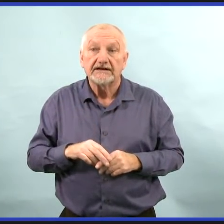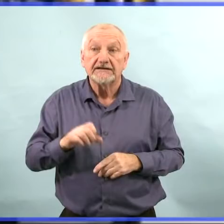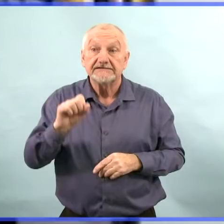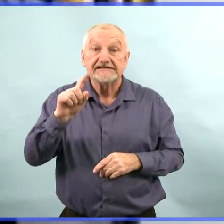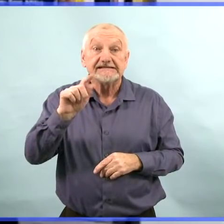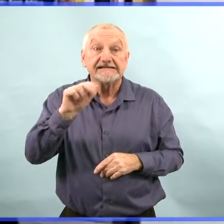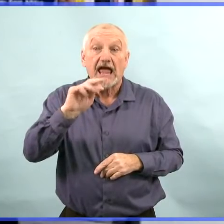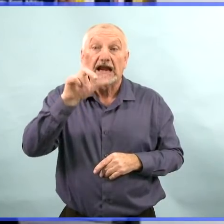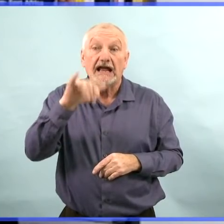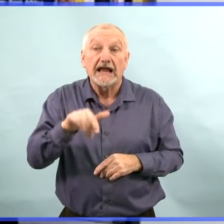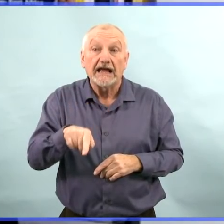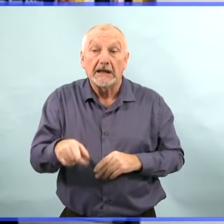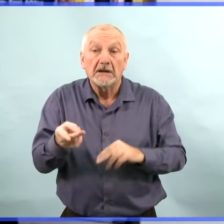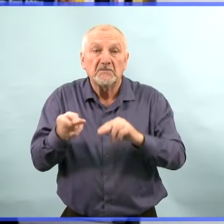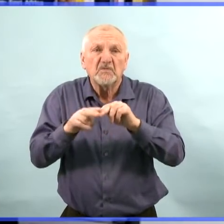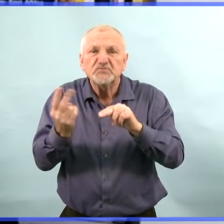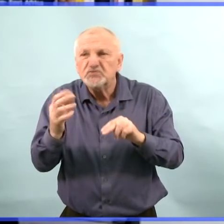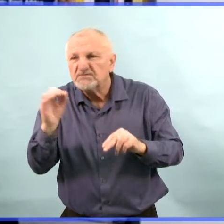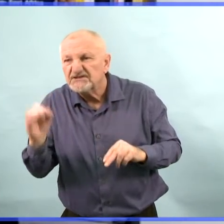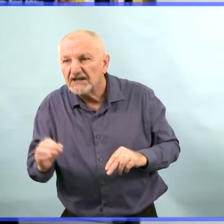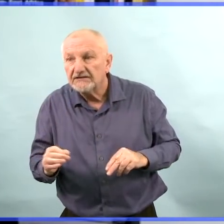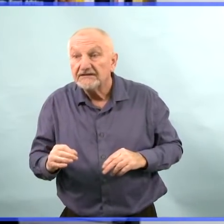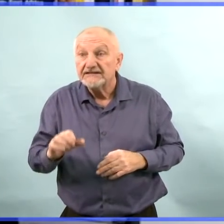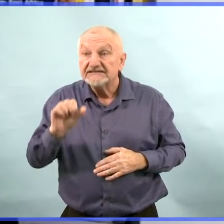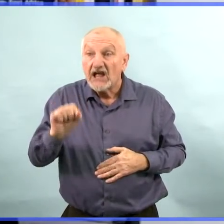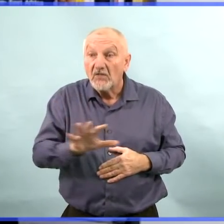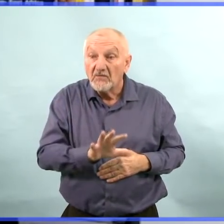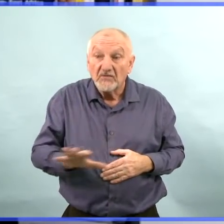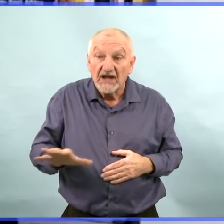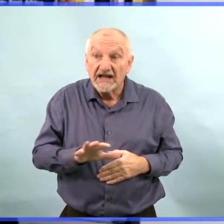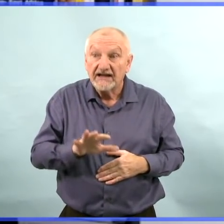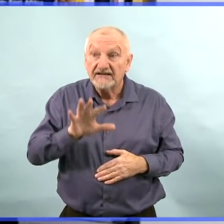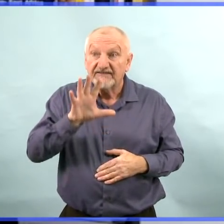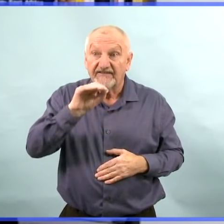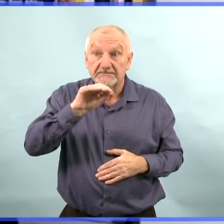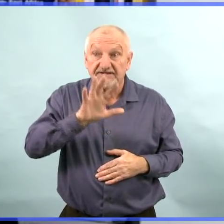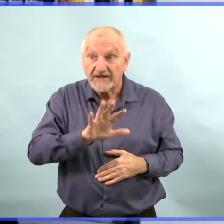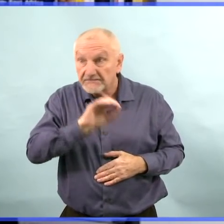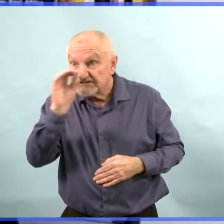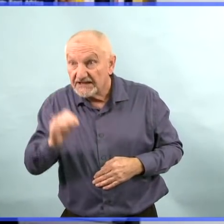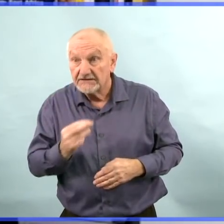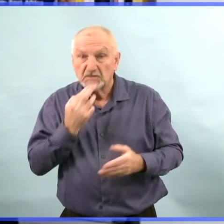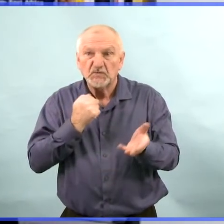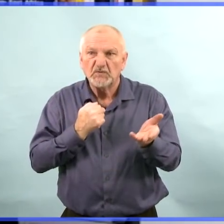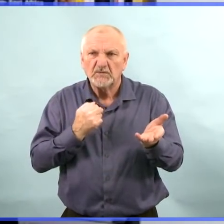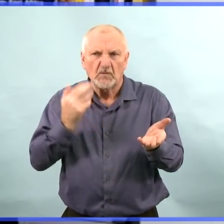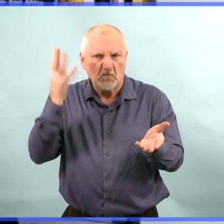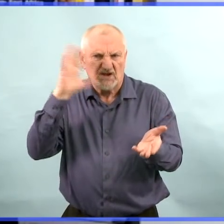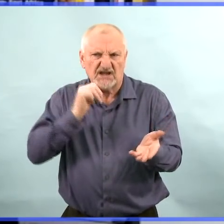well we knew that this was going to be slow work um there's been you know really